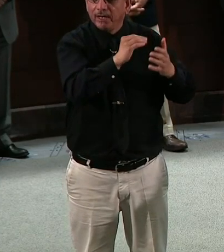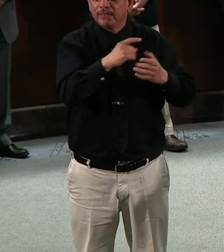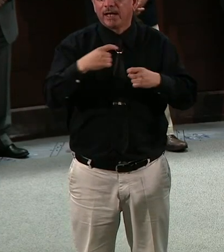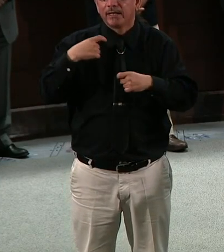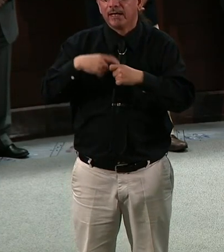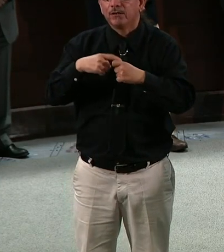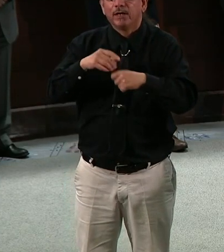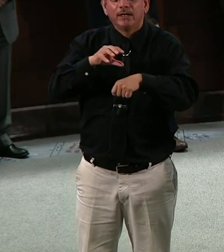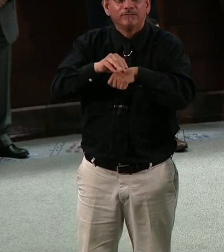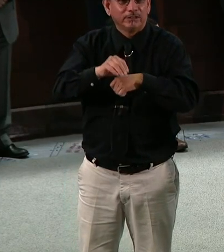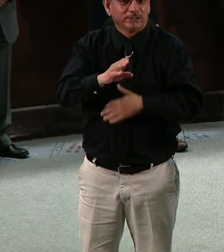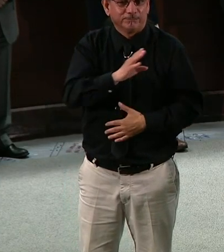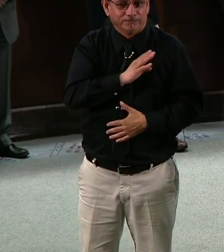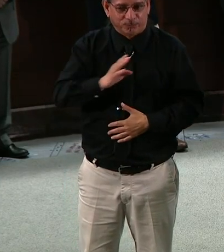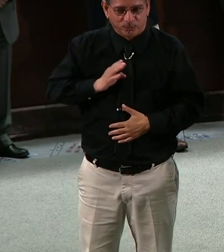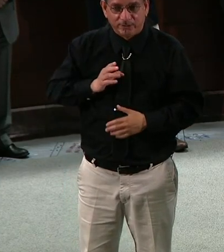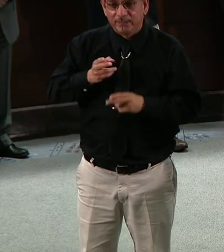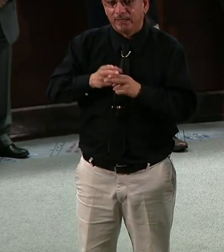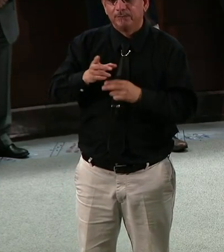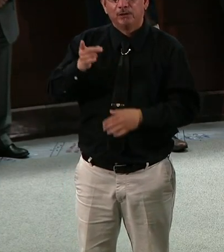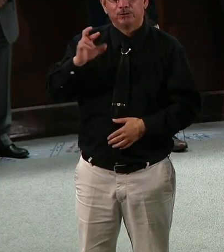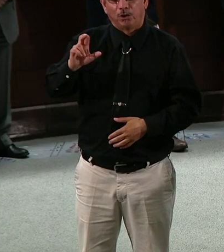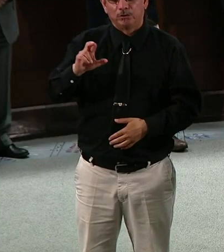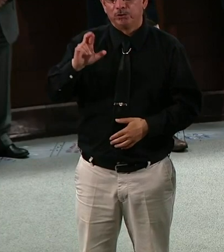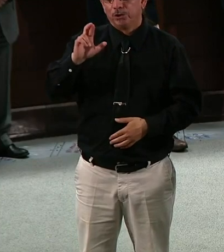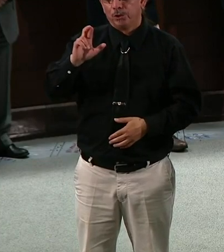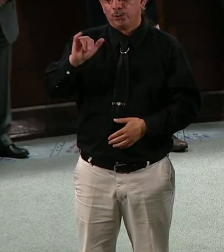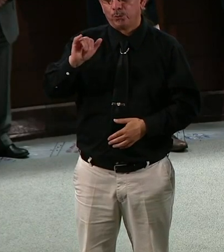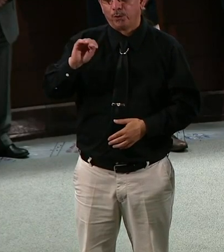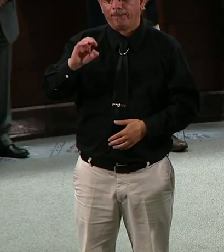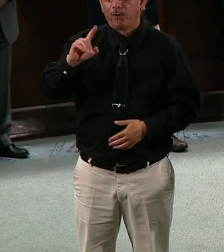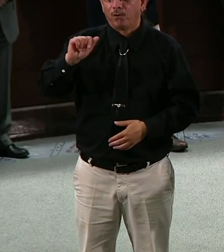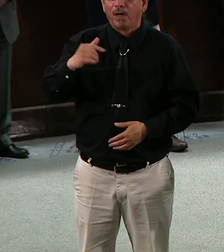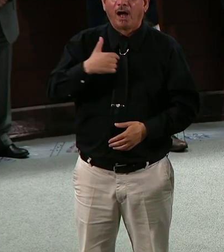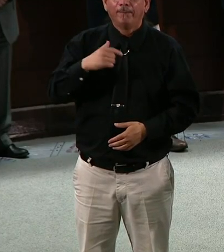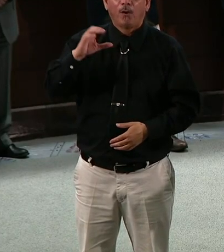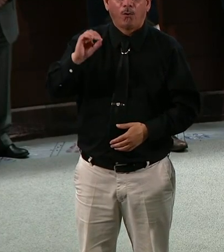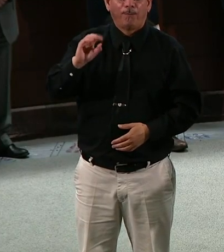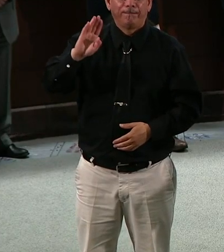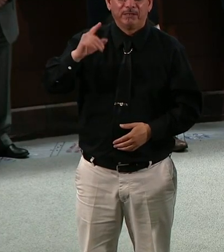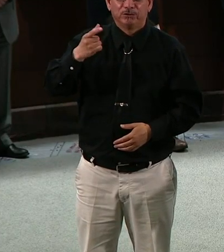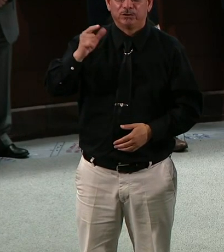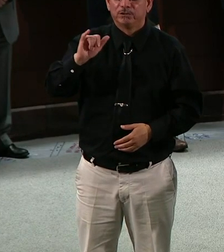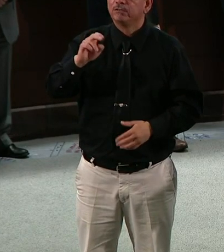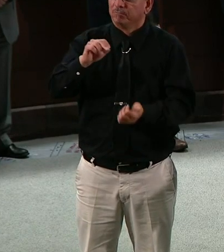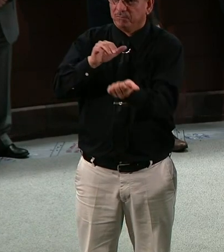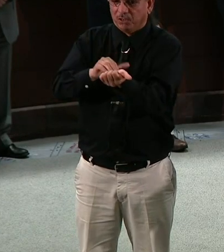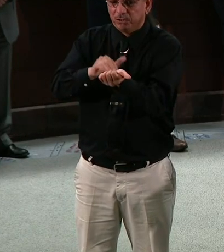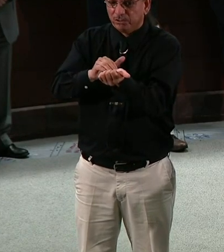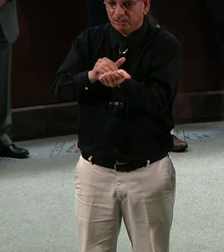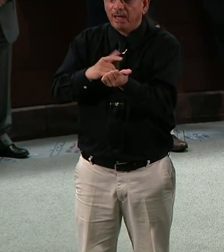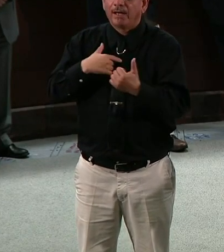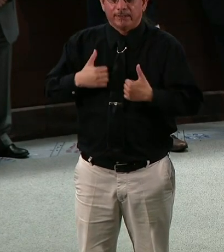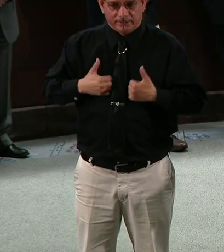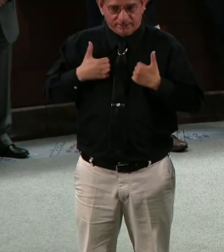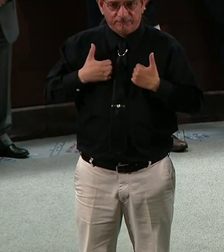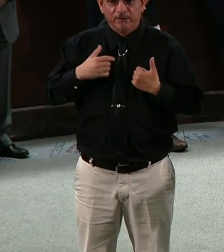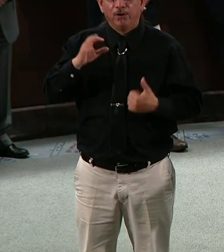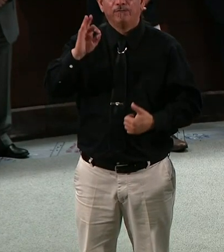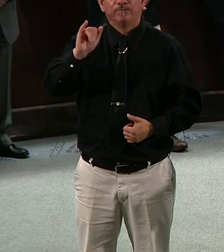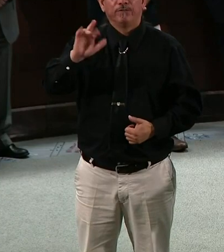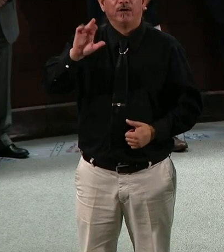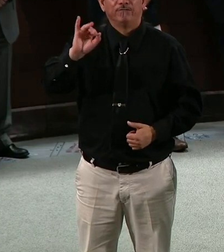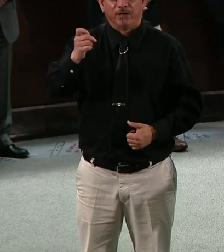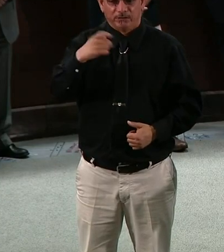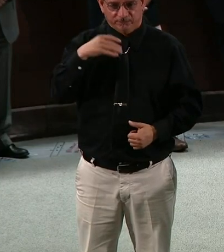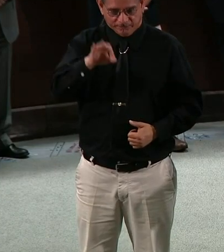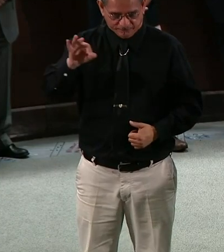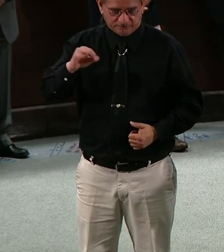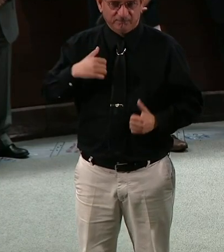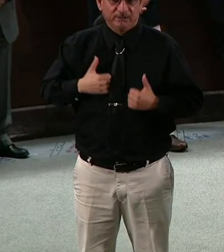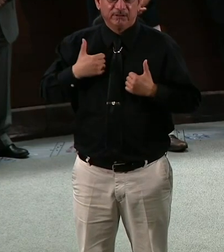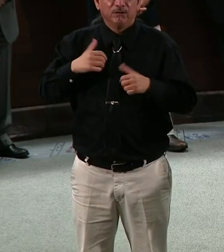ALSO THAT **** PEOPLE THAT MET